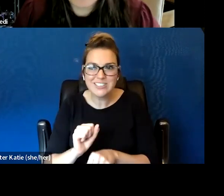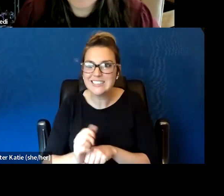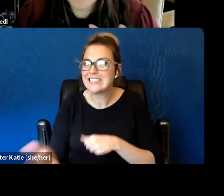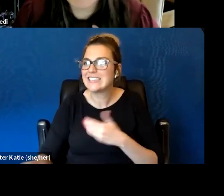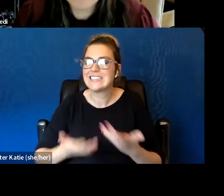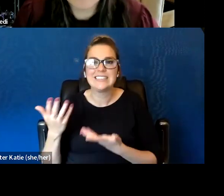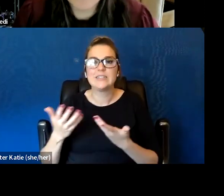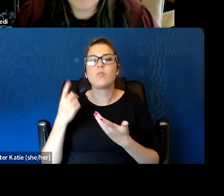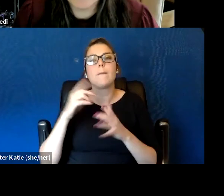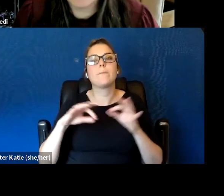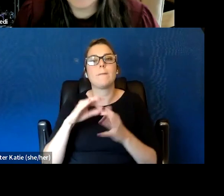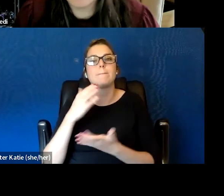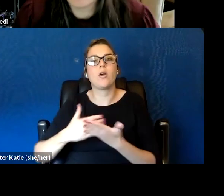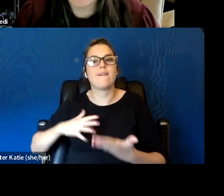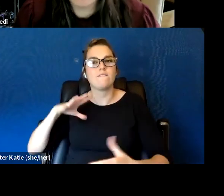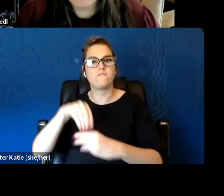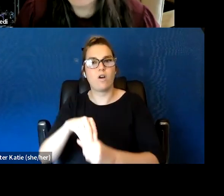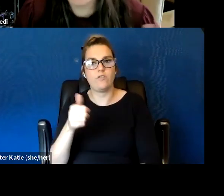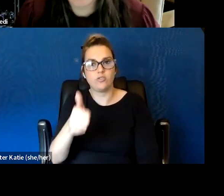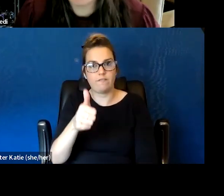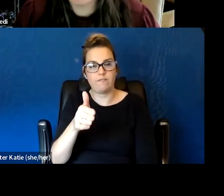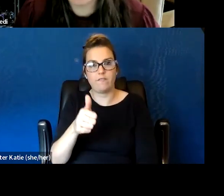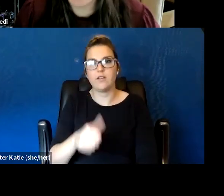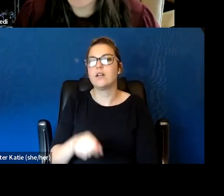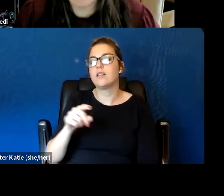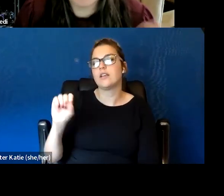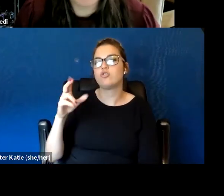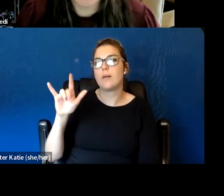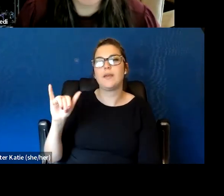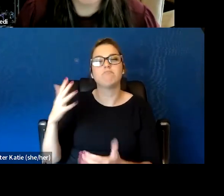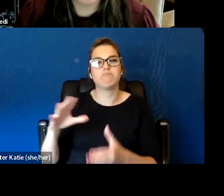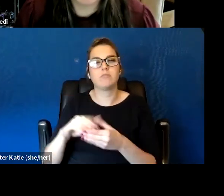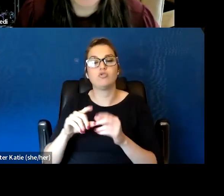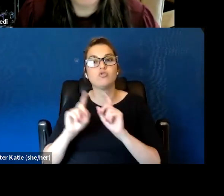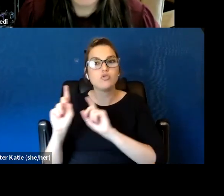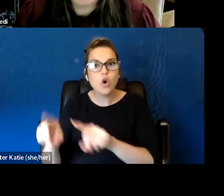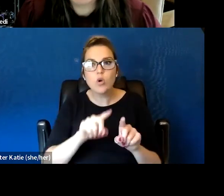in the way that like Shelby was outlining in different CoC meetings or trying to build relationships and the other ways we've built out.